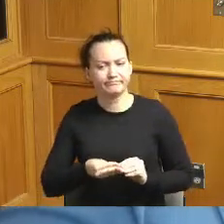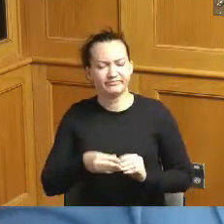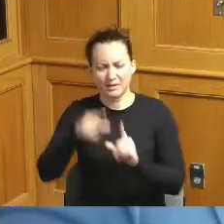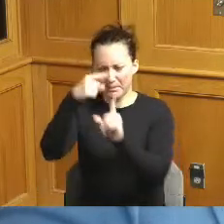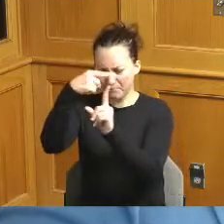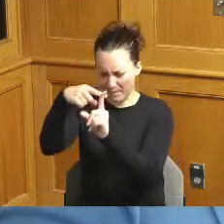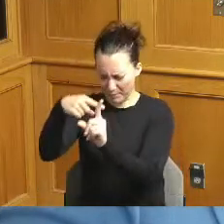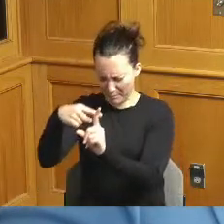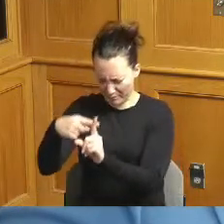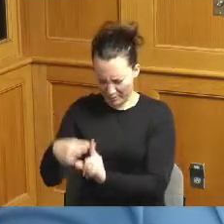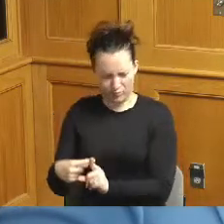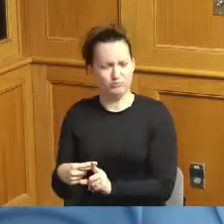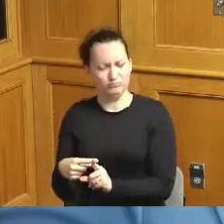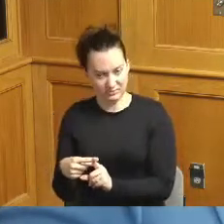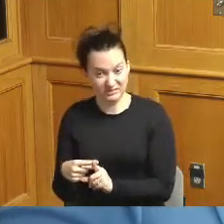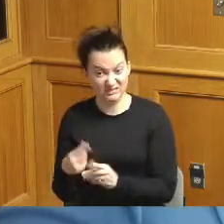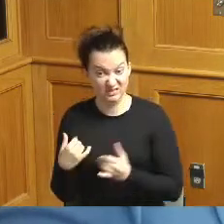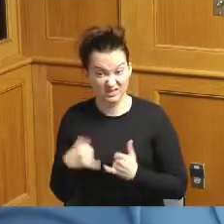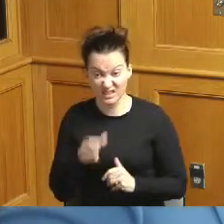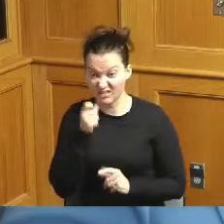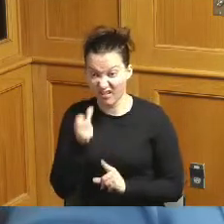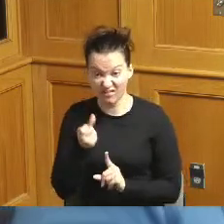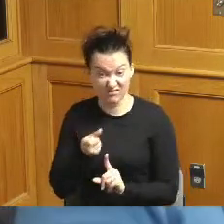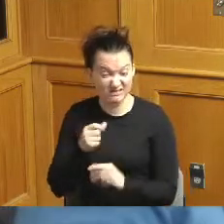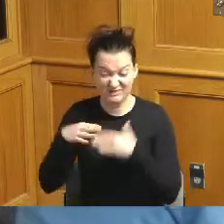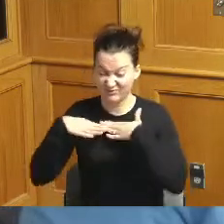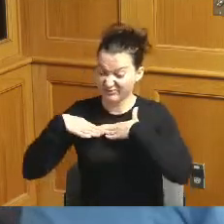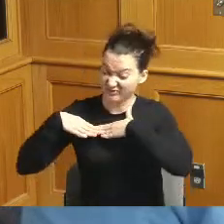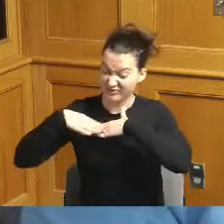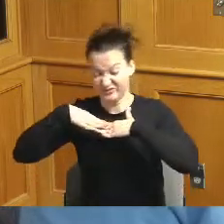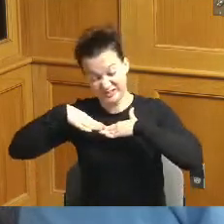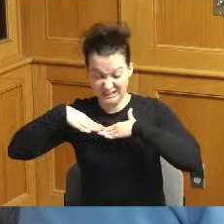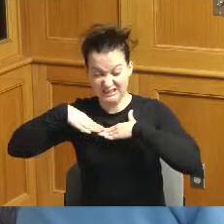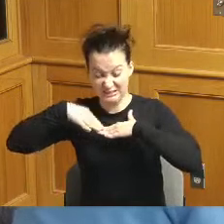this additional we've still not even hitting the surface and you know people are not at a point